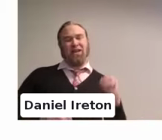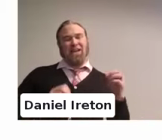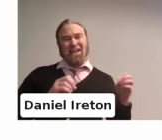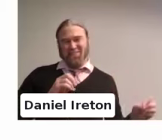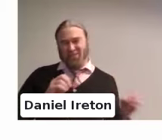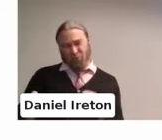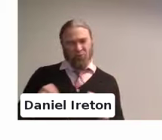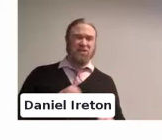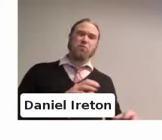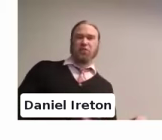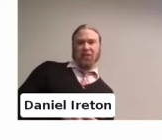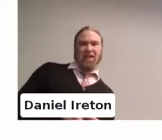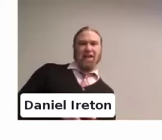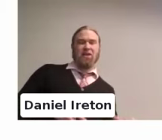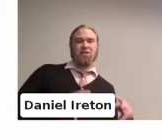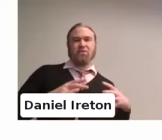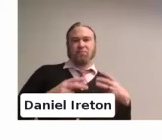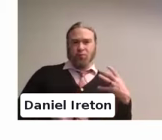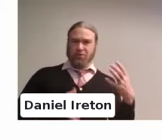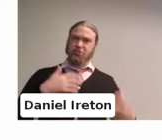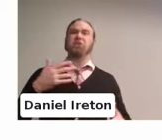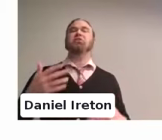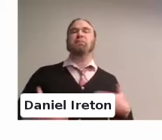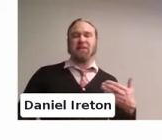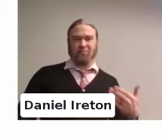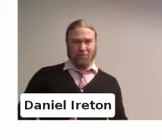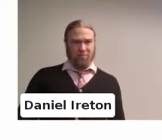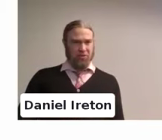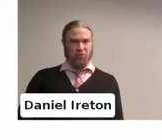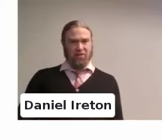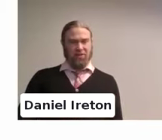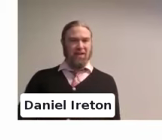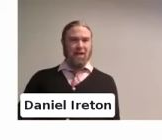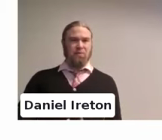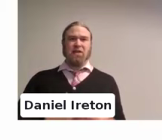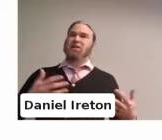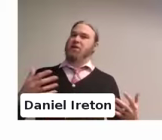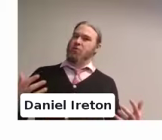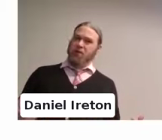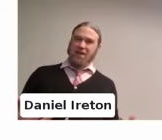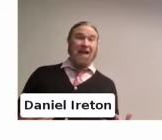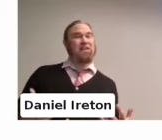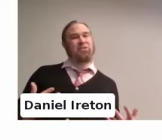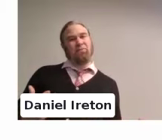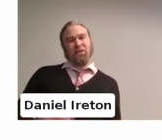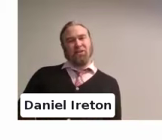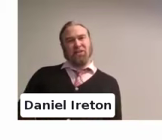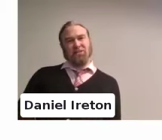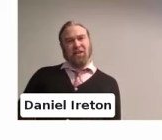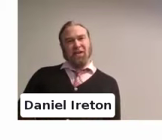And we can talk about why some of these work better than others.